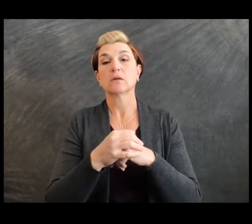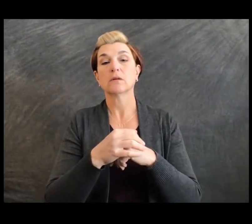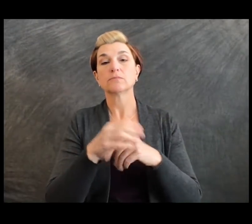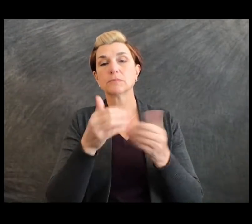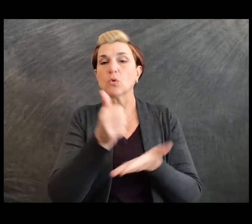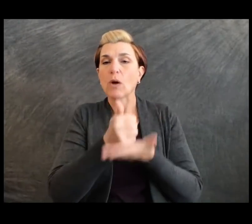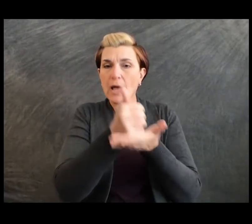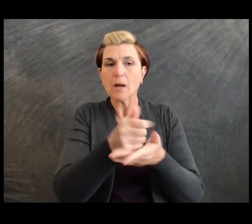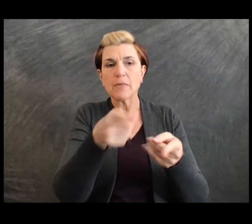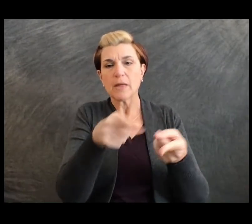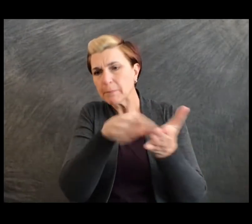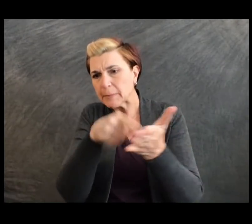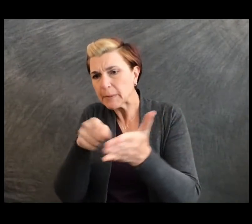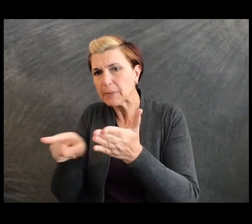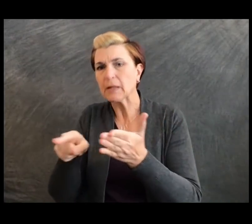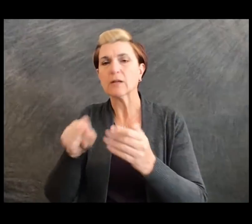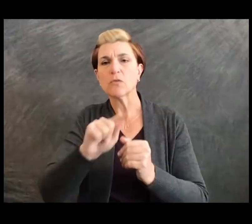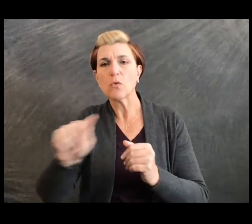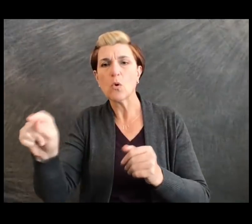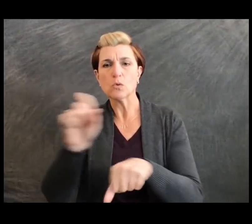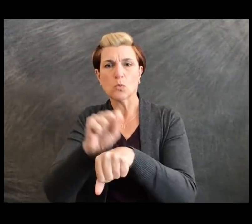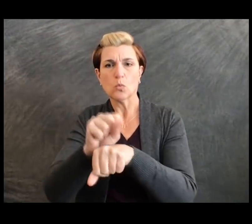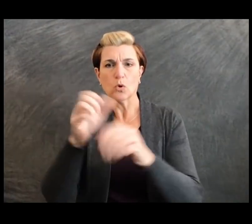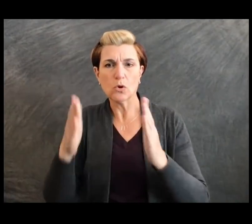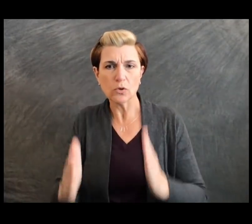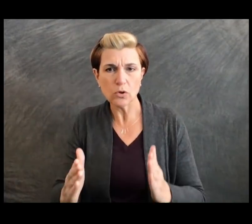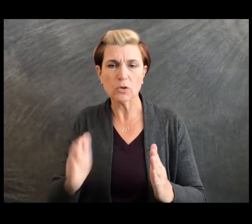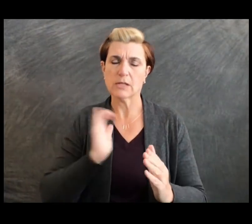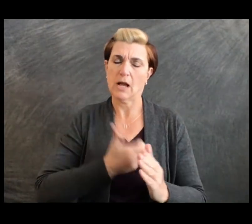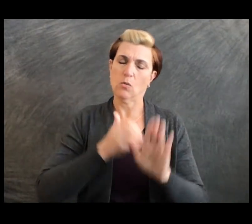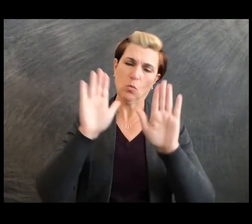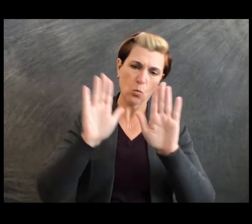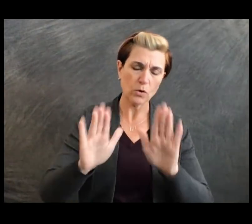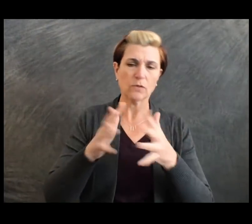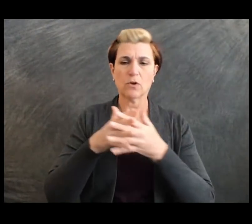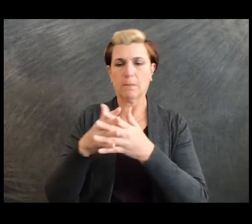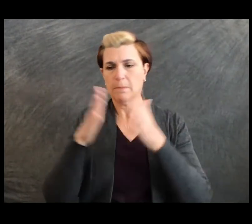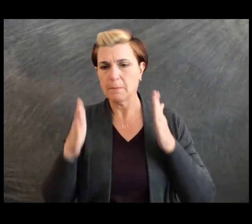hard-working American families as never get anything like we're doing on the